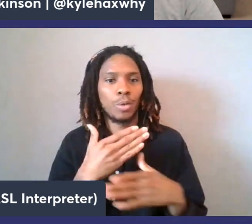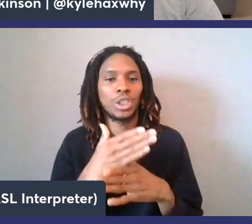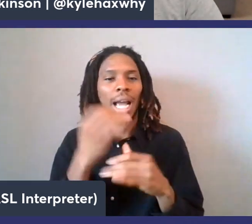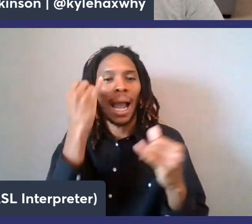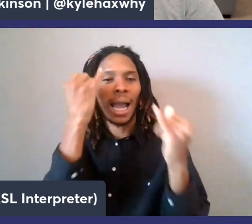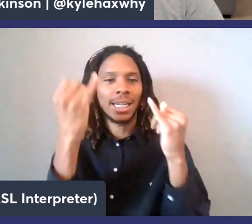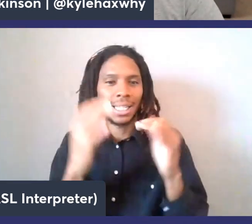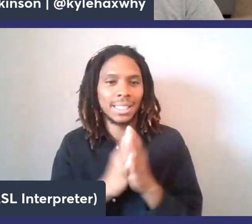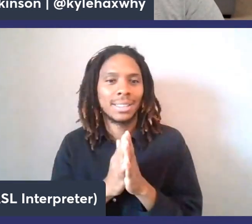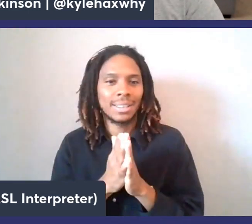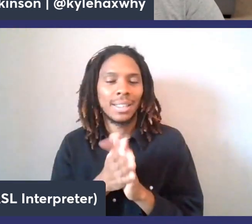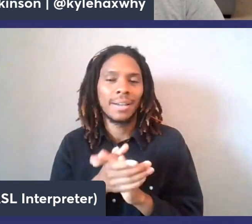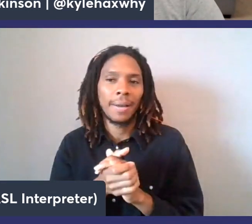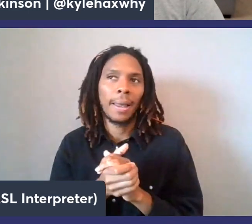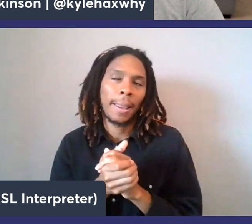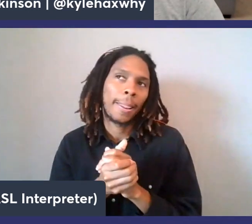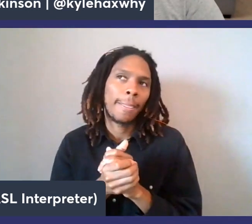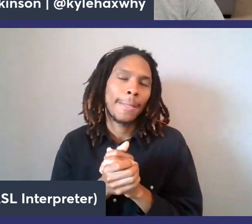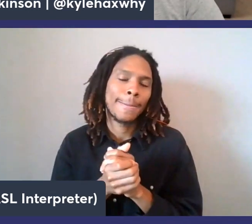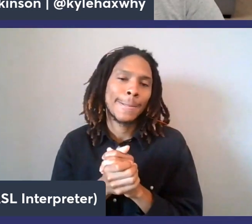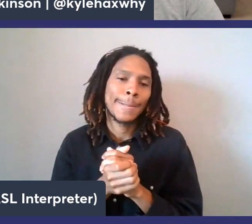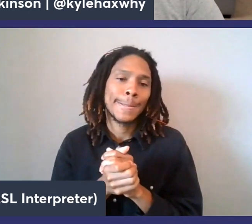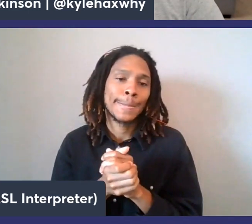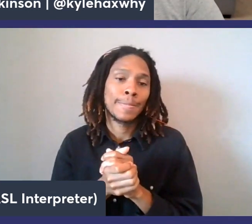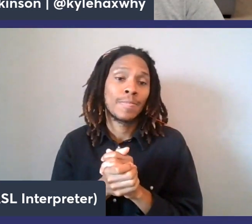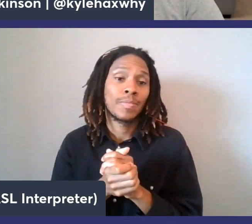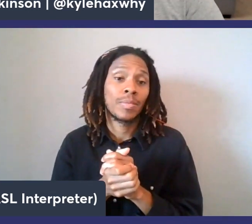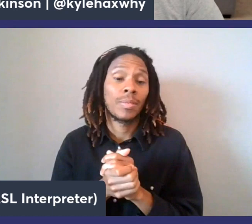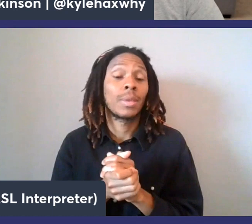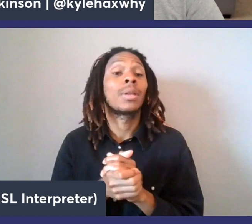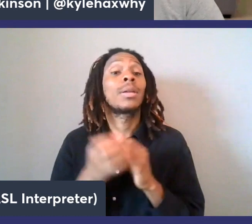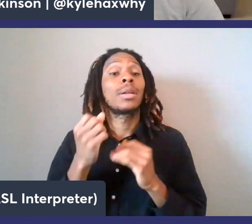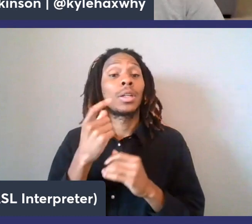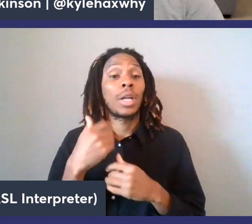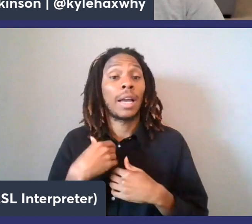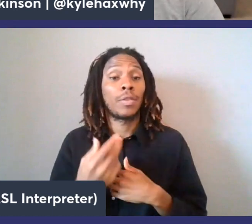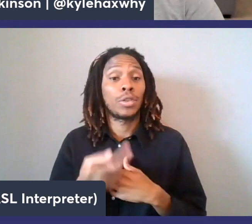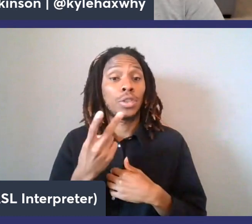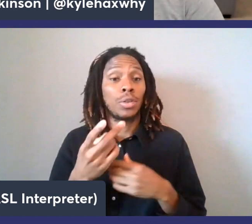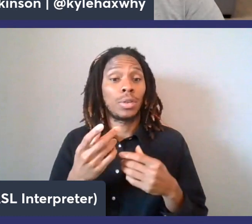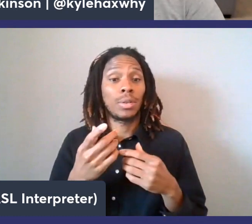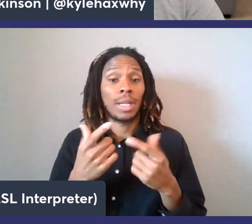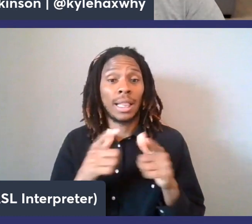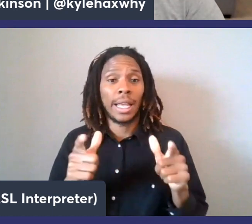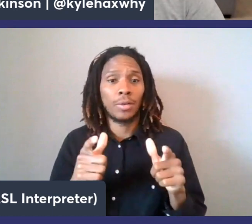and when you have two languages that belong to completely different families,